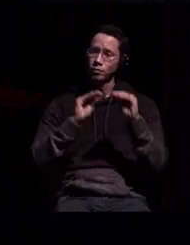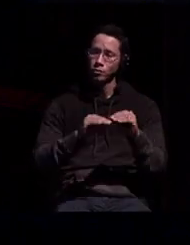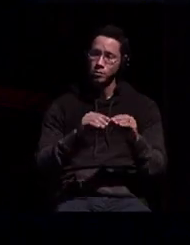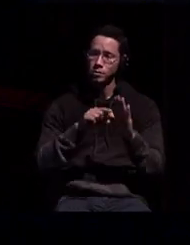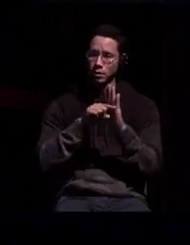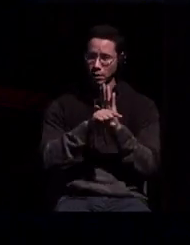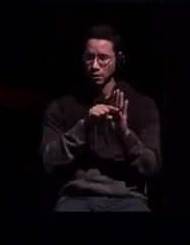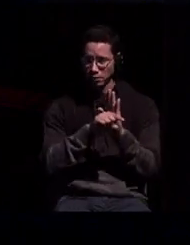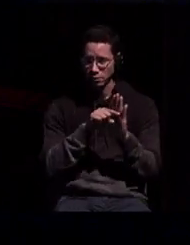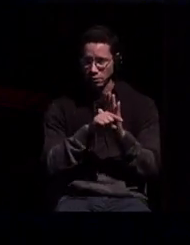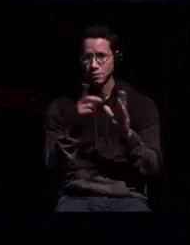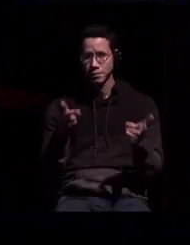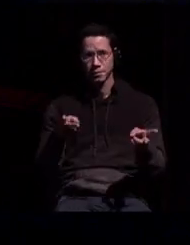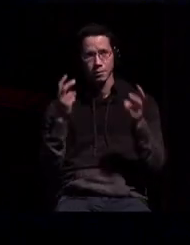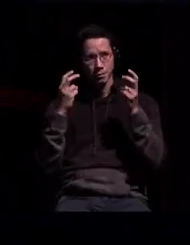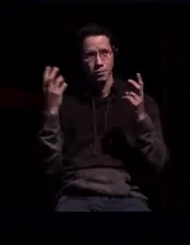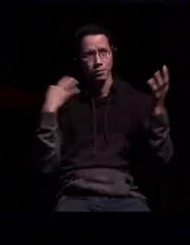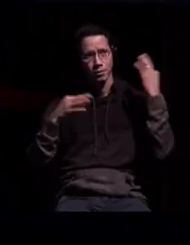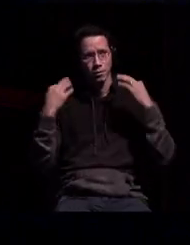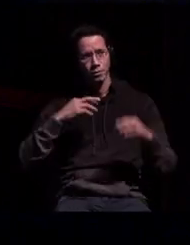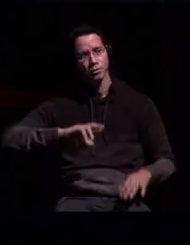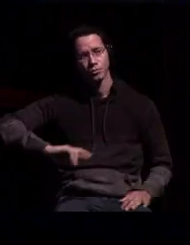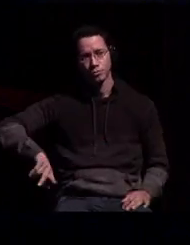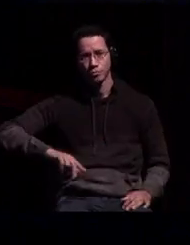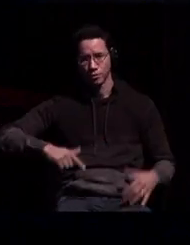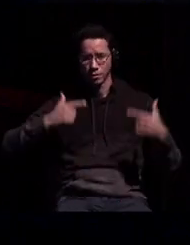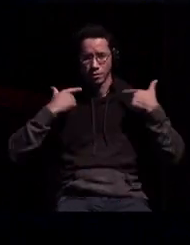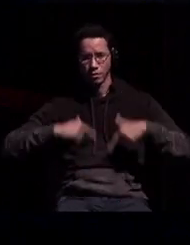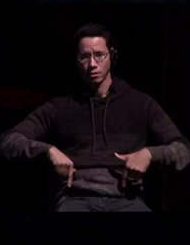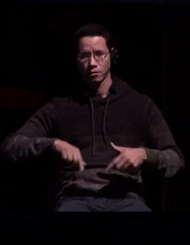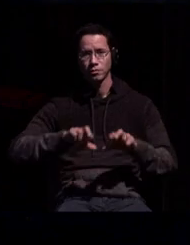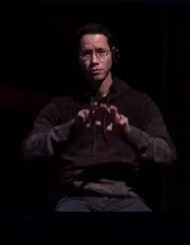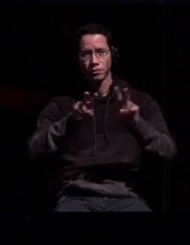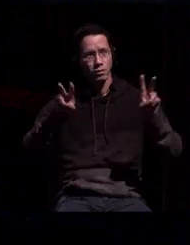we see that tourism is not neutral in regard to gender. What do I mean?